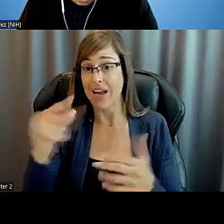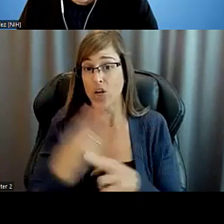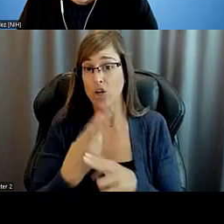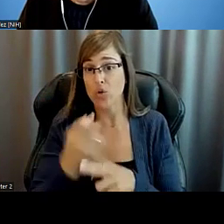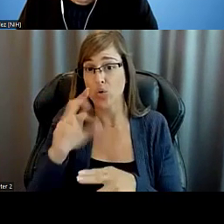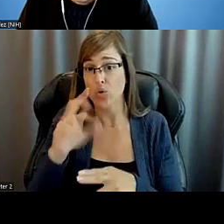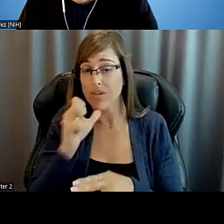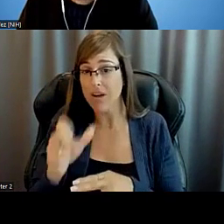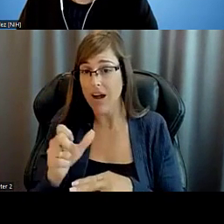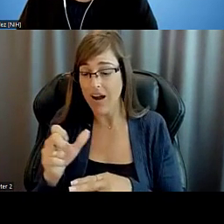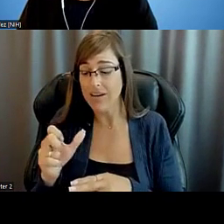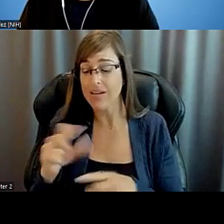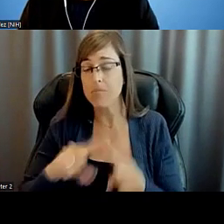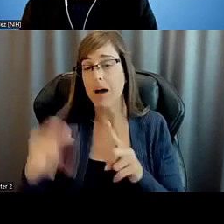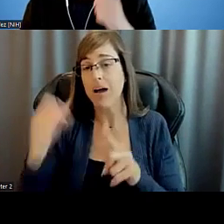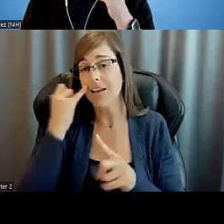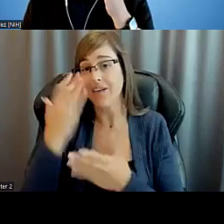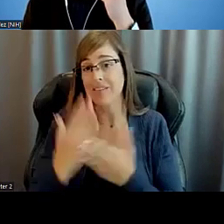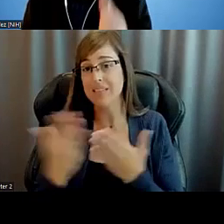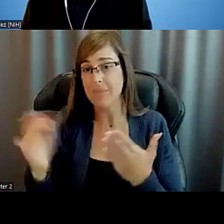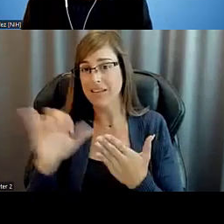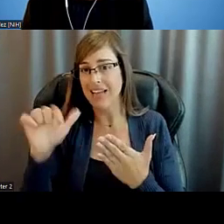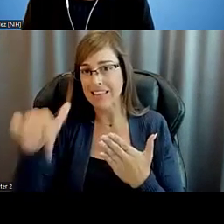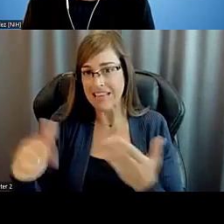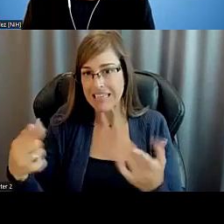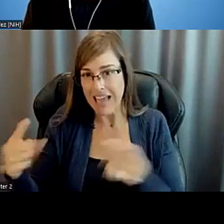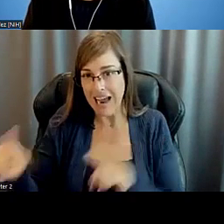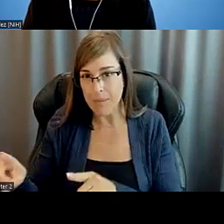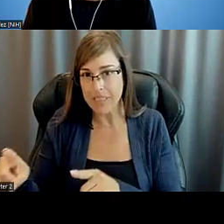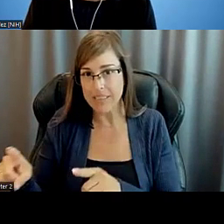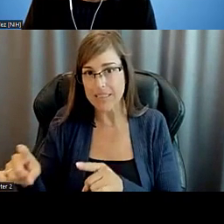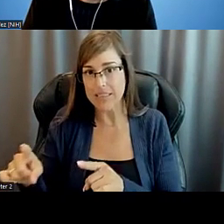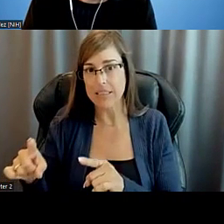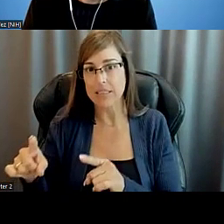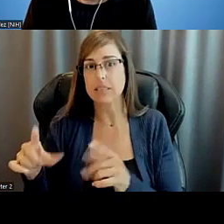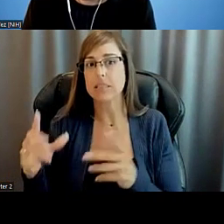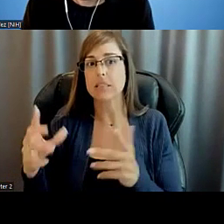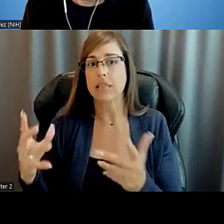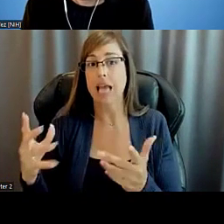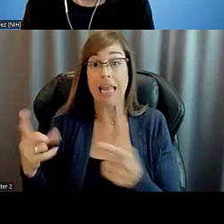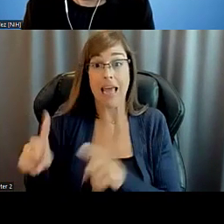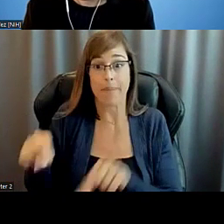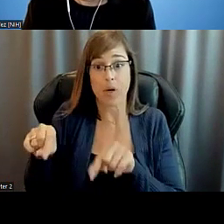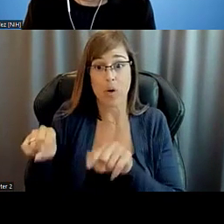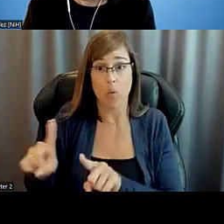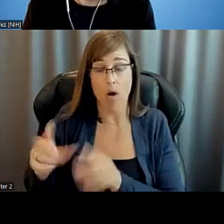but say if something like this happens and it happened while the review is going on,